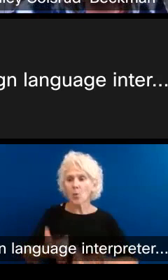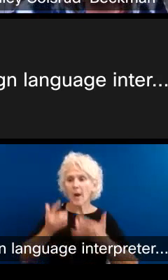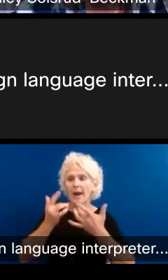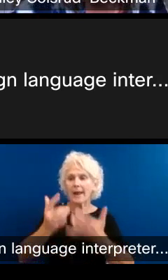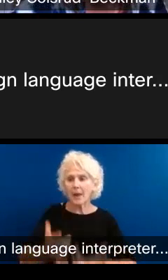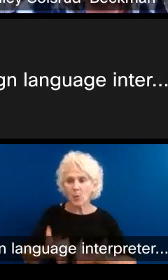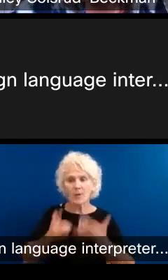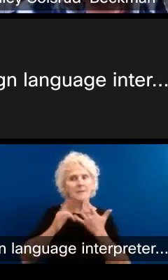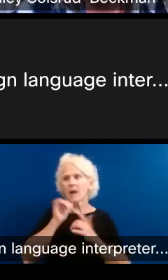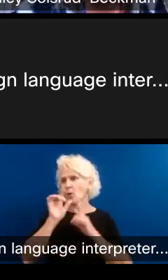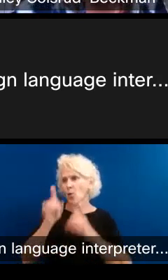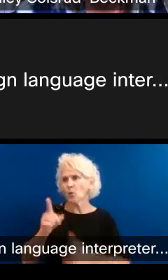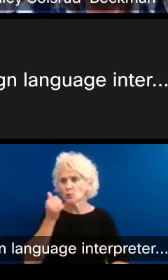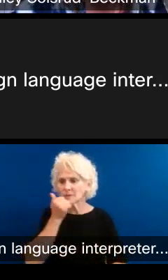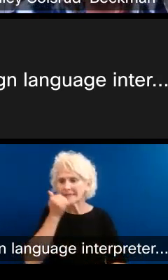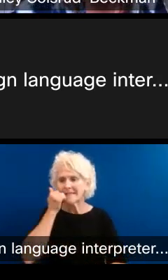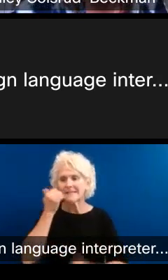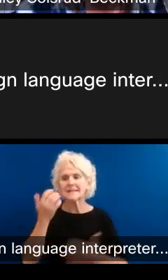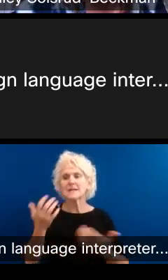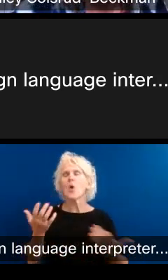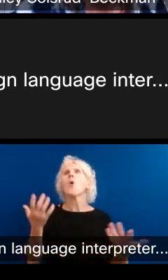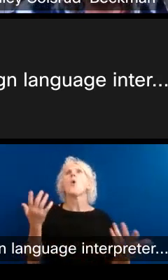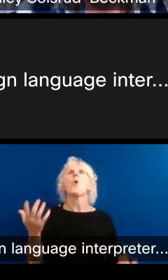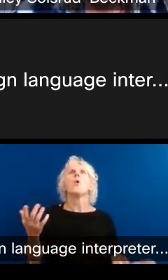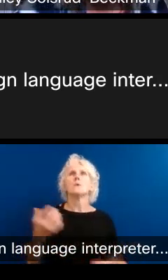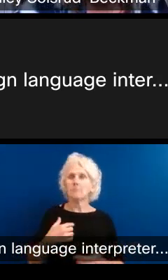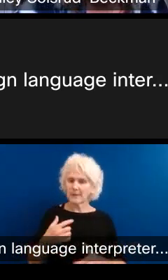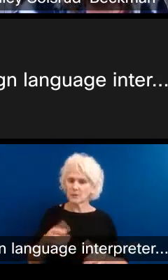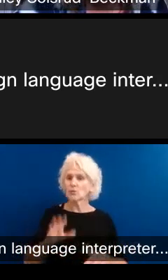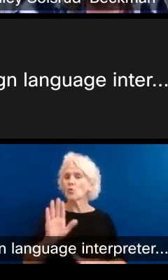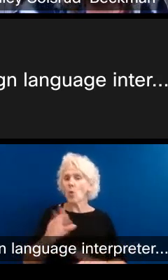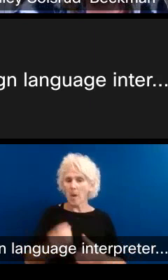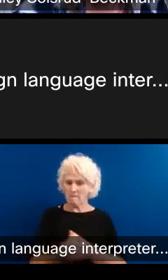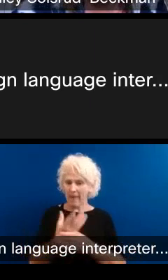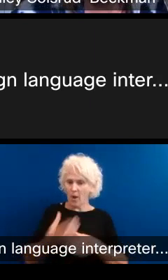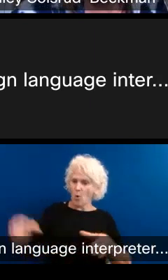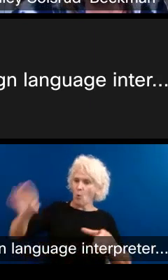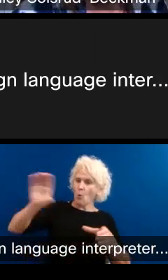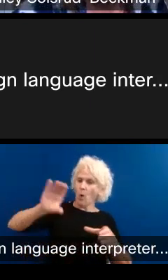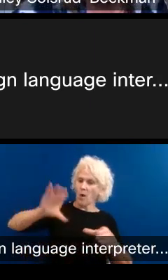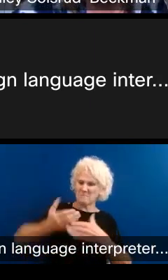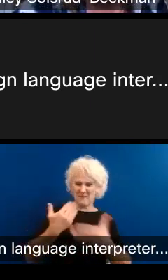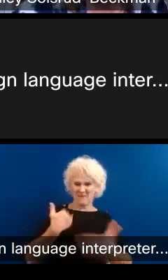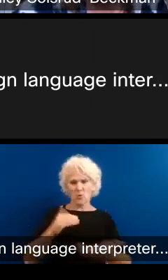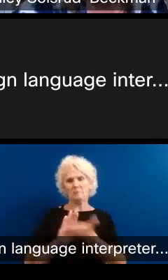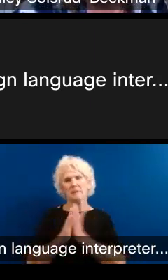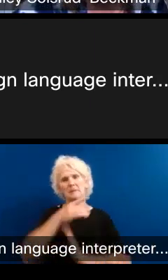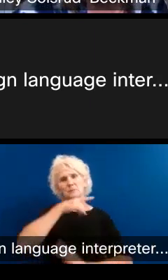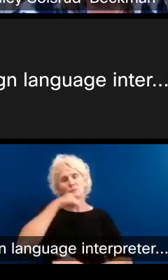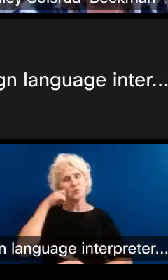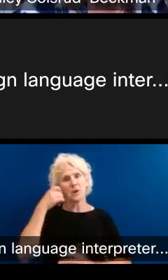watering your plants before they dry out, and it's often the case that acting before you